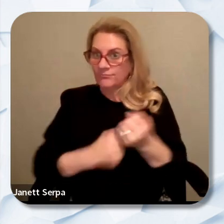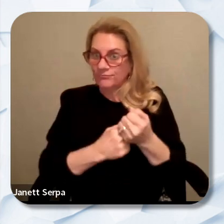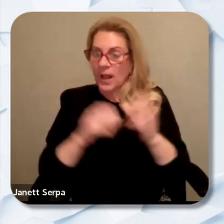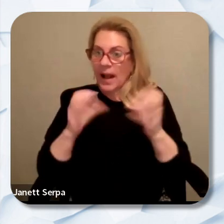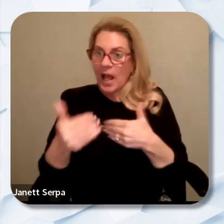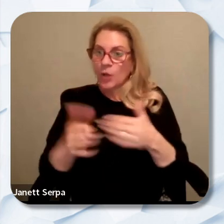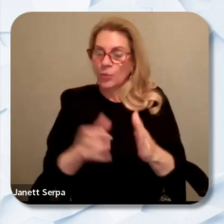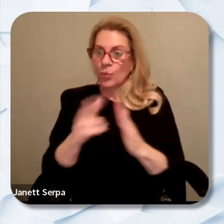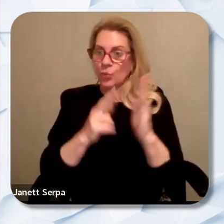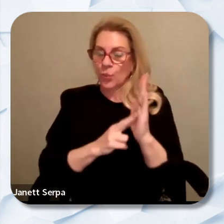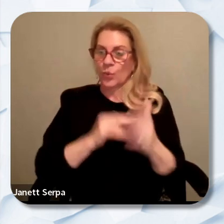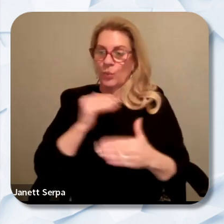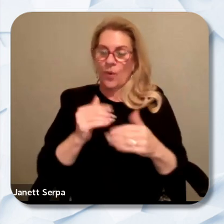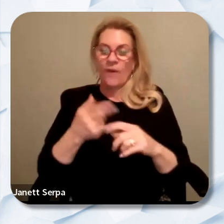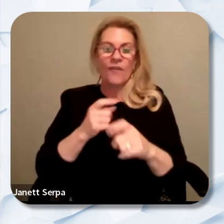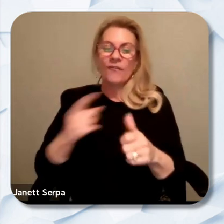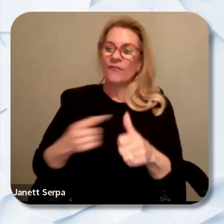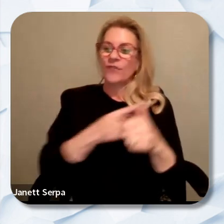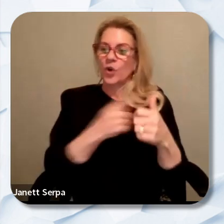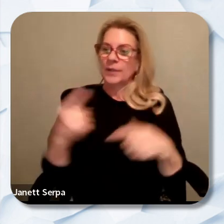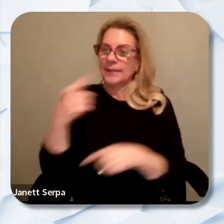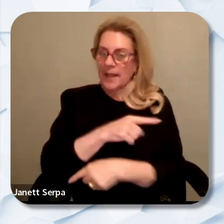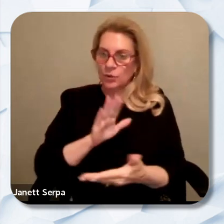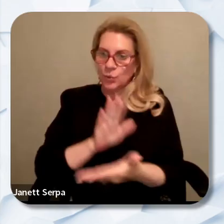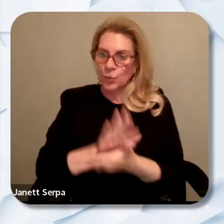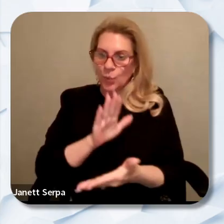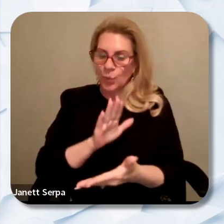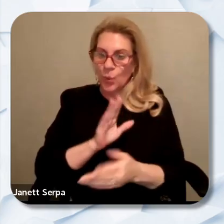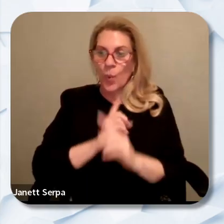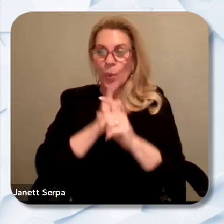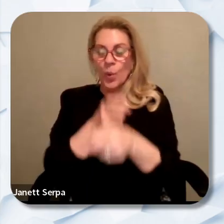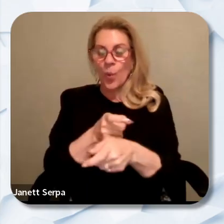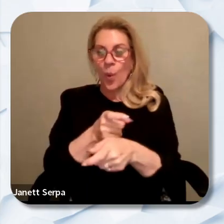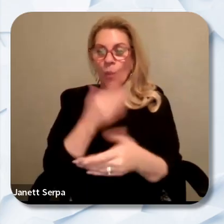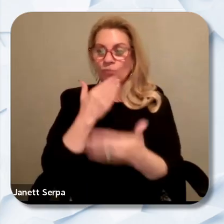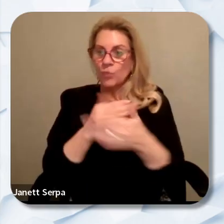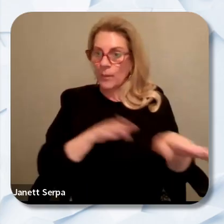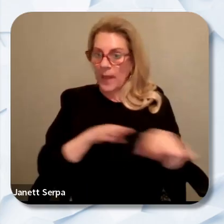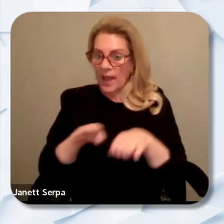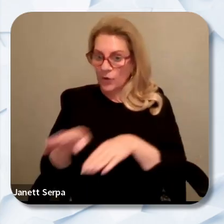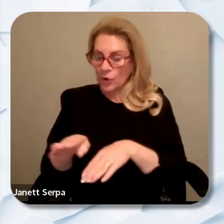procedures from the first day of school. Reward desired behavior. Provide rewards